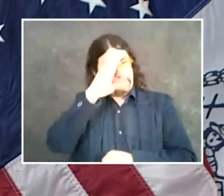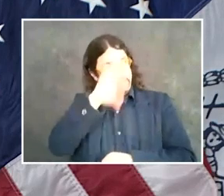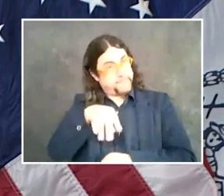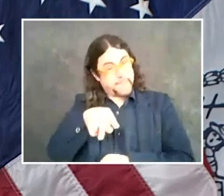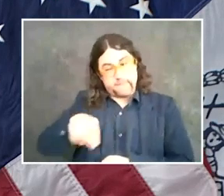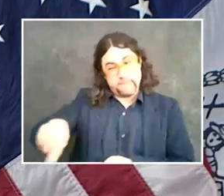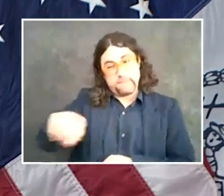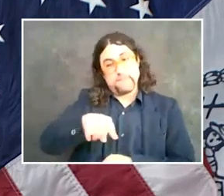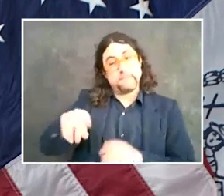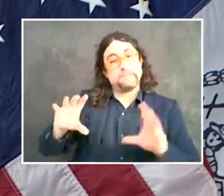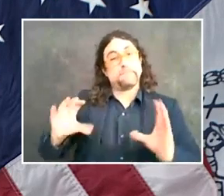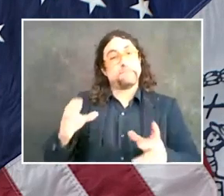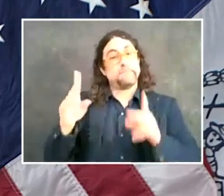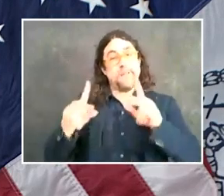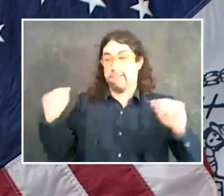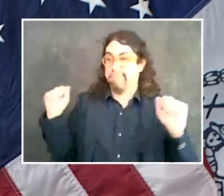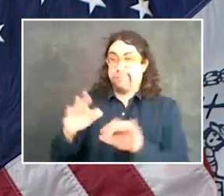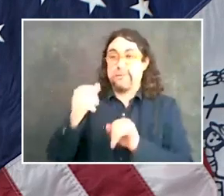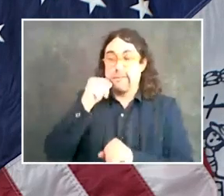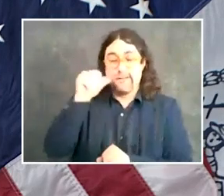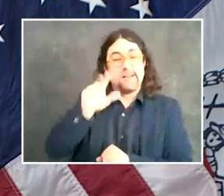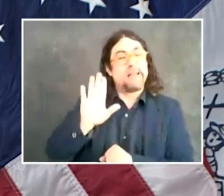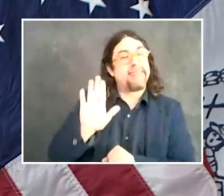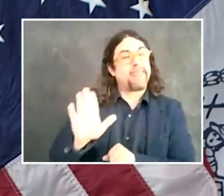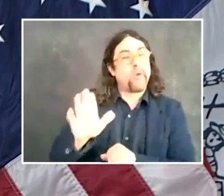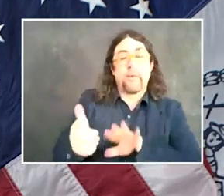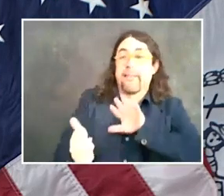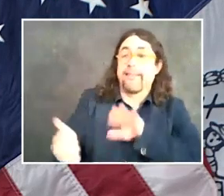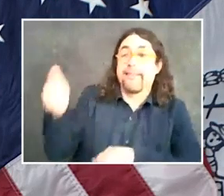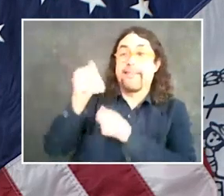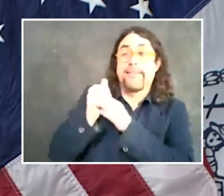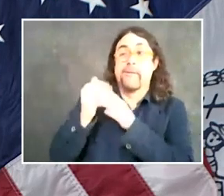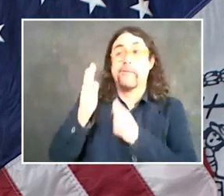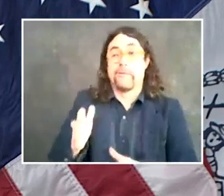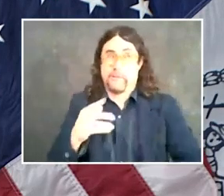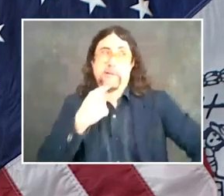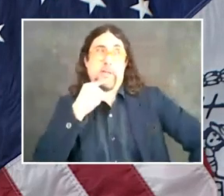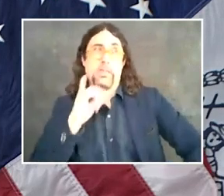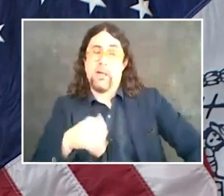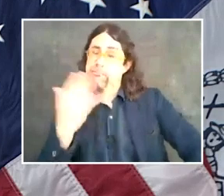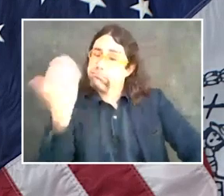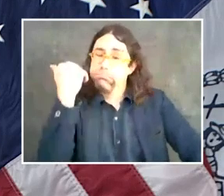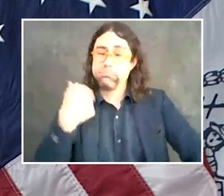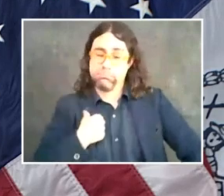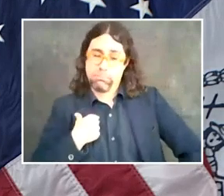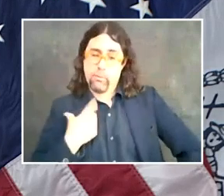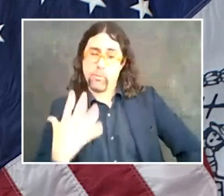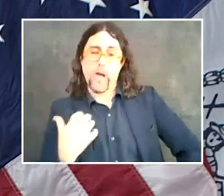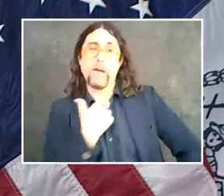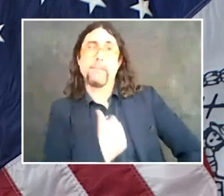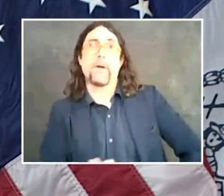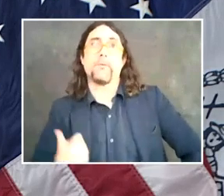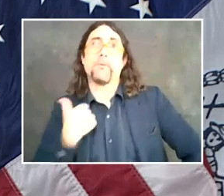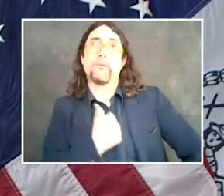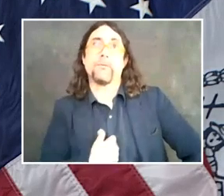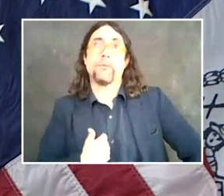DISTANCING, WONDERING IF THE NYPD WILL REPURPOSE SOME STAFF LIKE CROSSING GUARDS WHO ARE